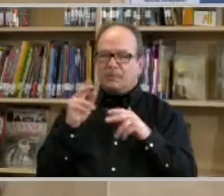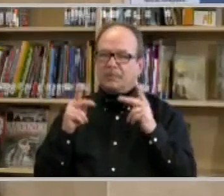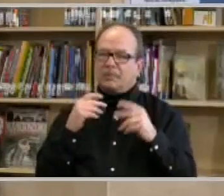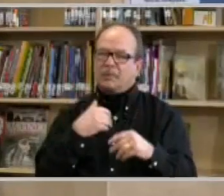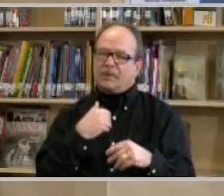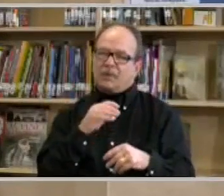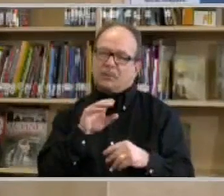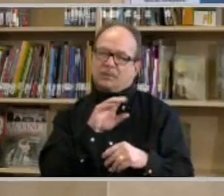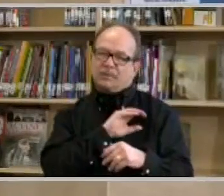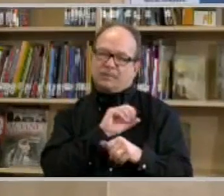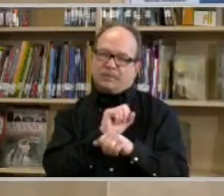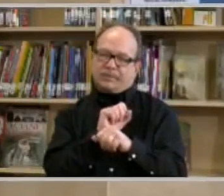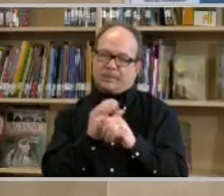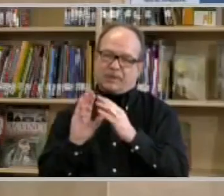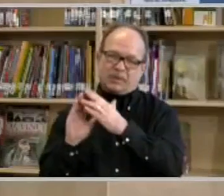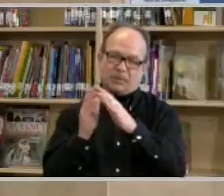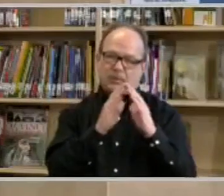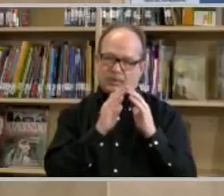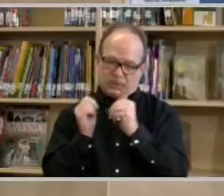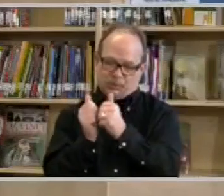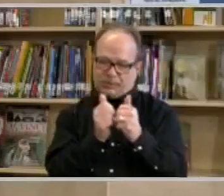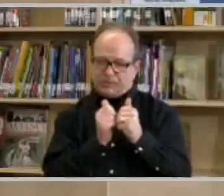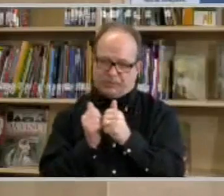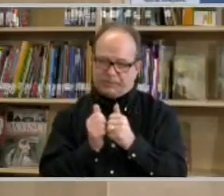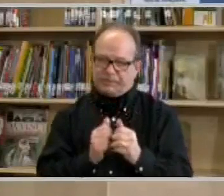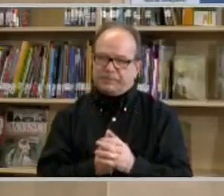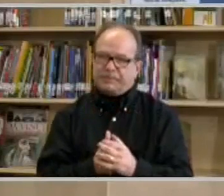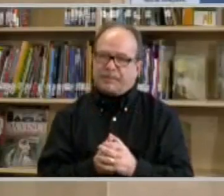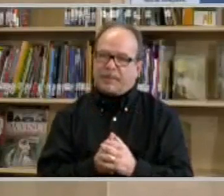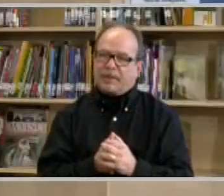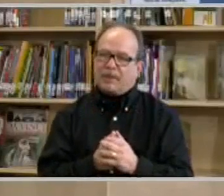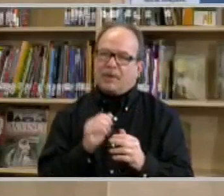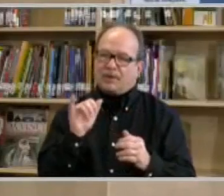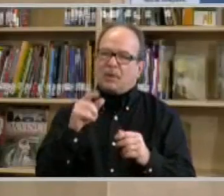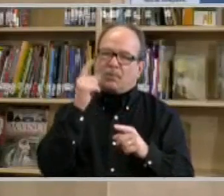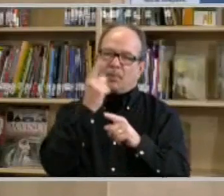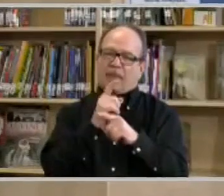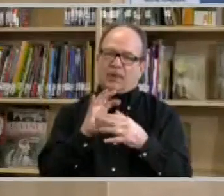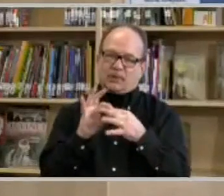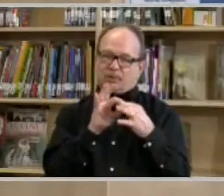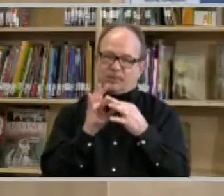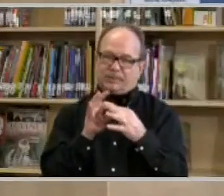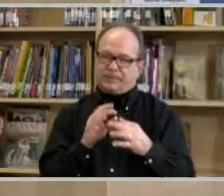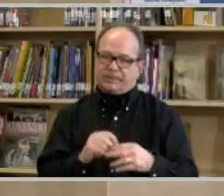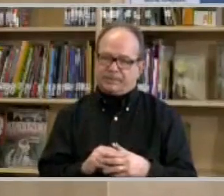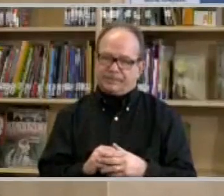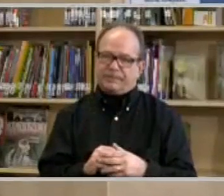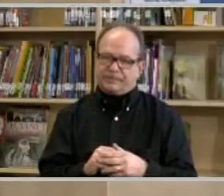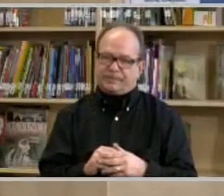VERY, VERY IMPORTANT THAT WE ALL AS A COMMUNITY STAY TOGETHER AS